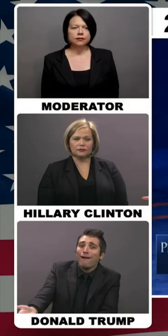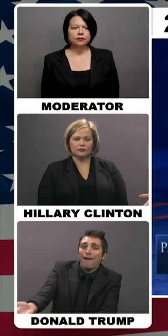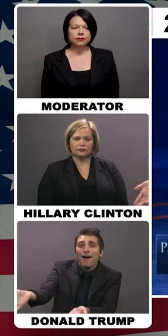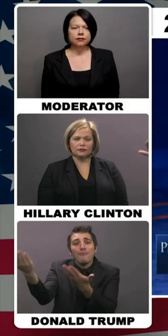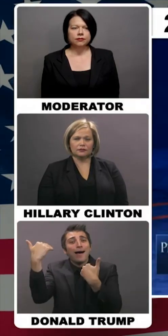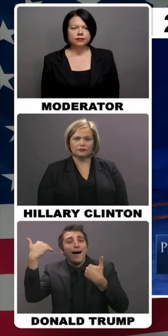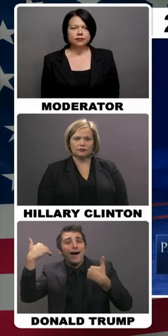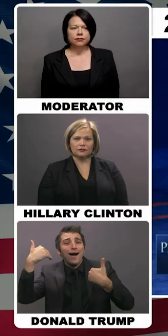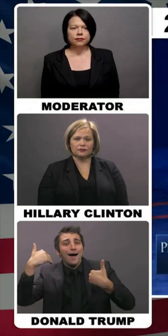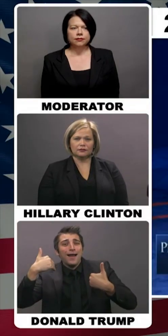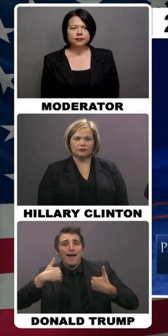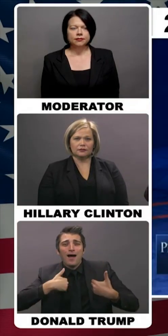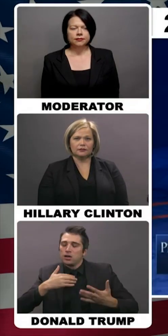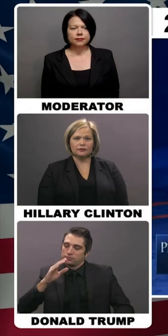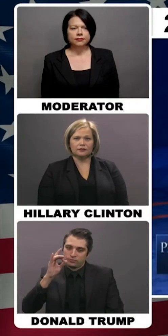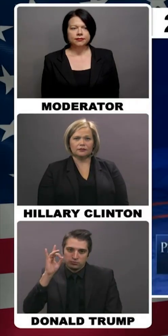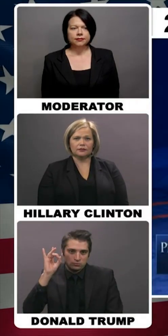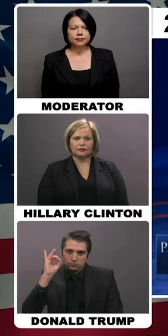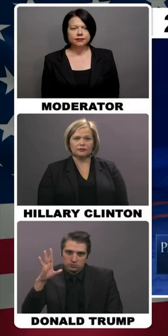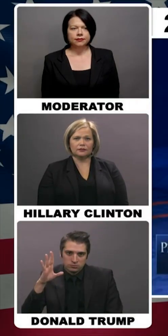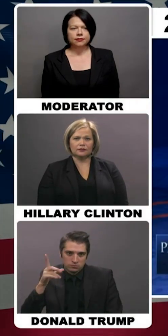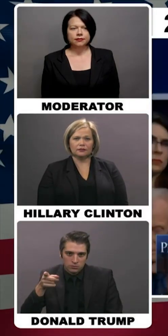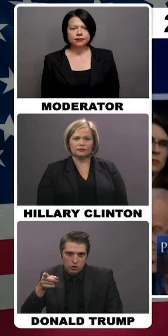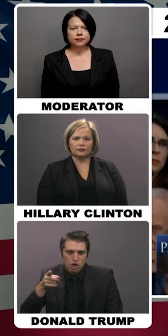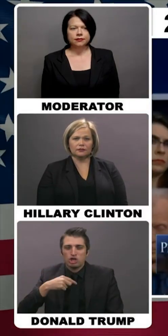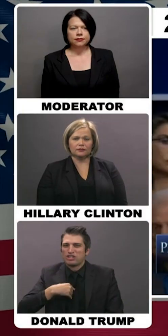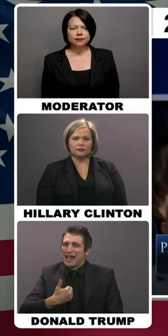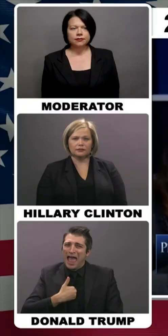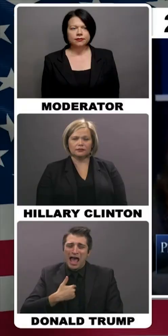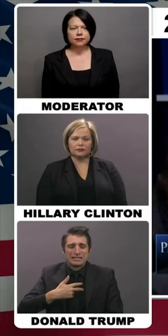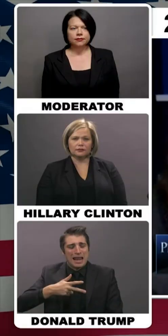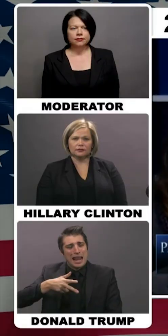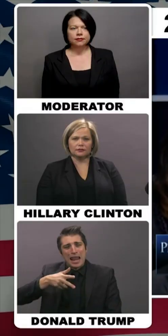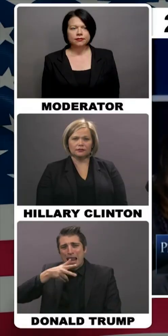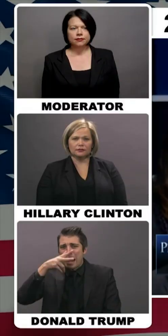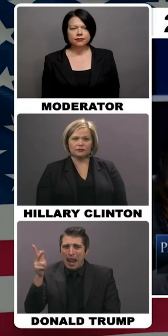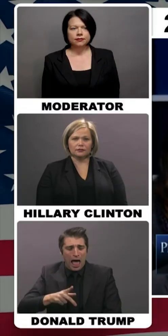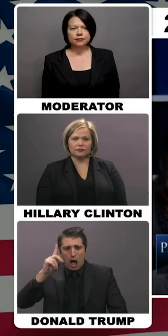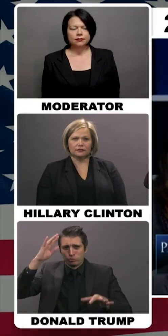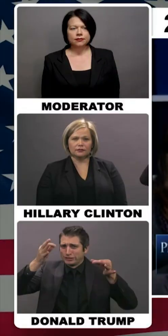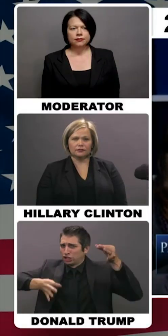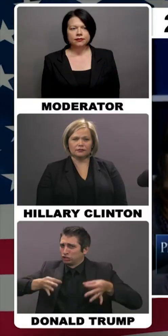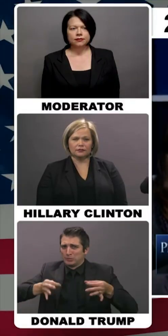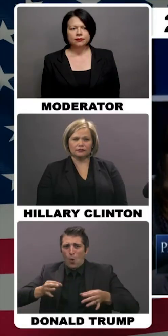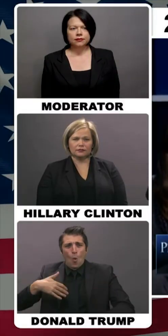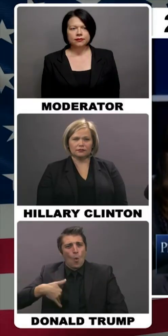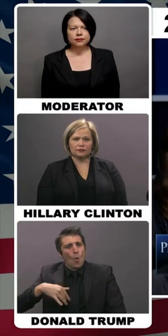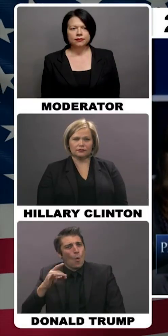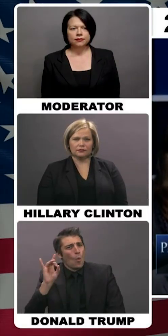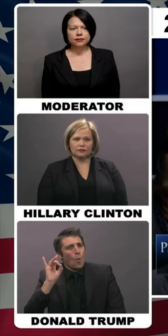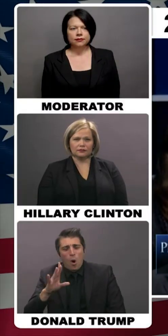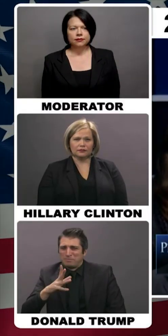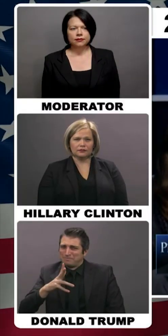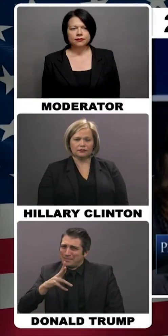It's a horrible thing she's doing. She's got bad judgment and honestly so bad that she should never be president